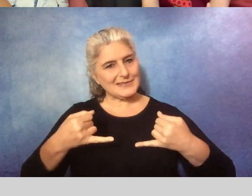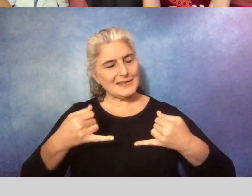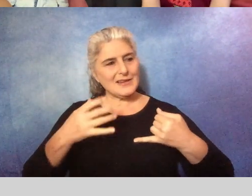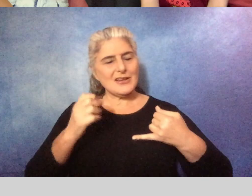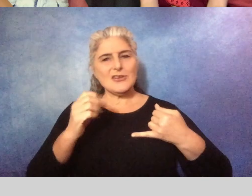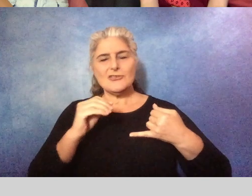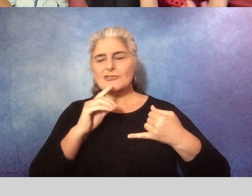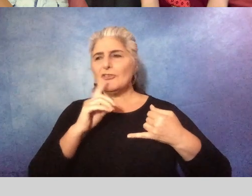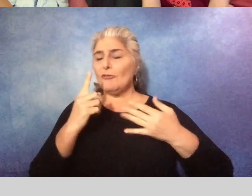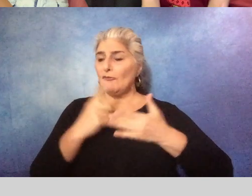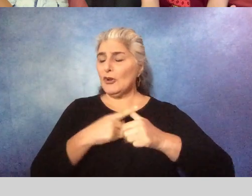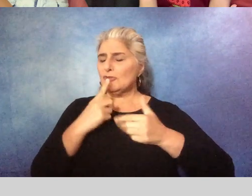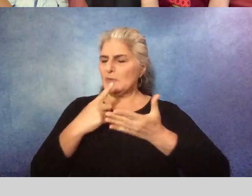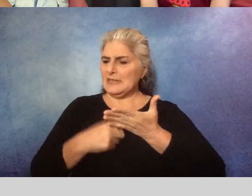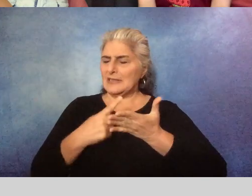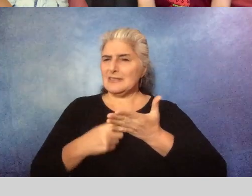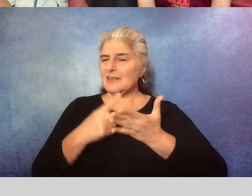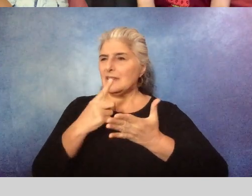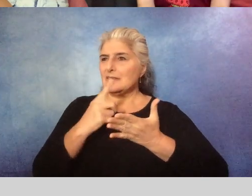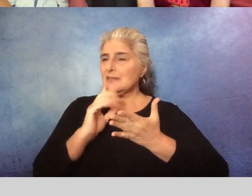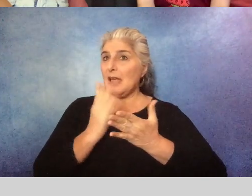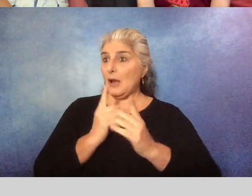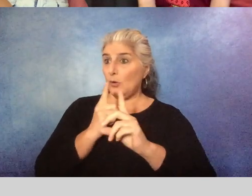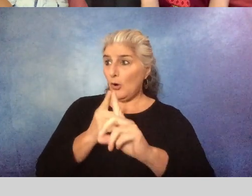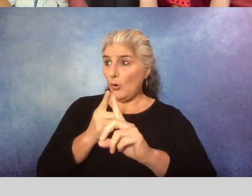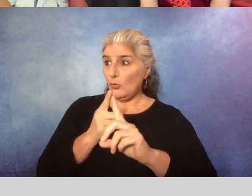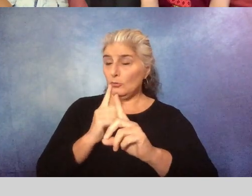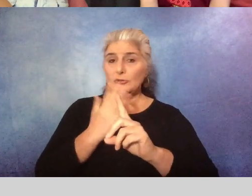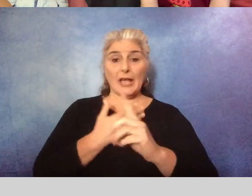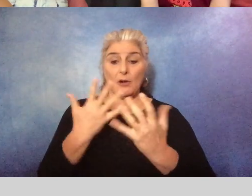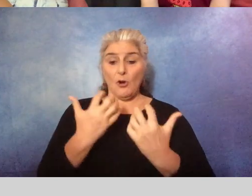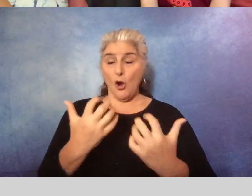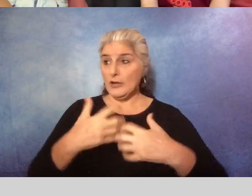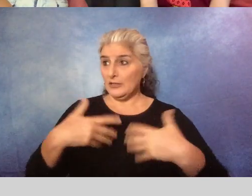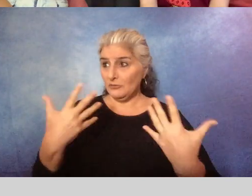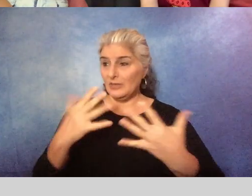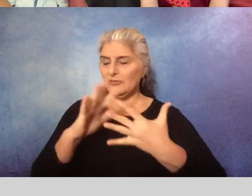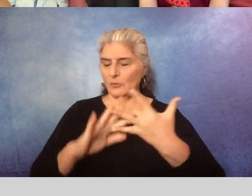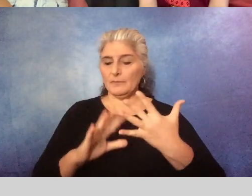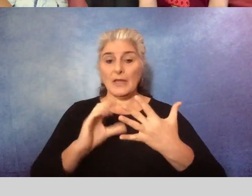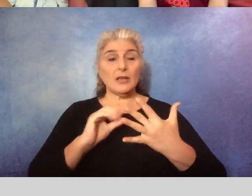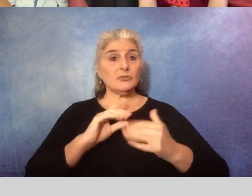the audience and things desires, our first proposal was to create a design system